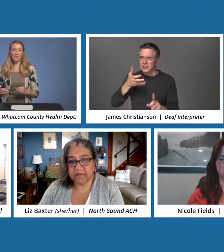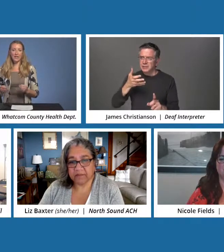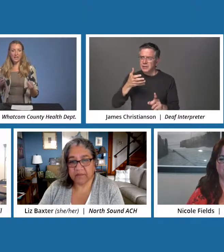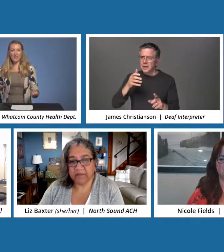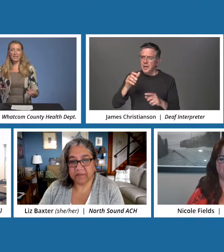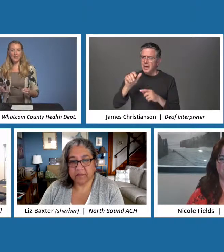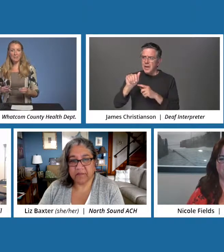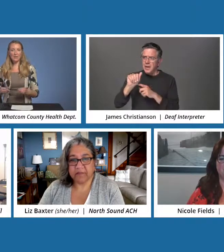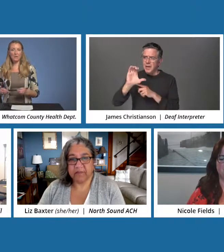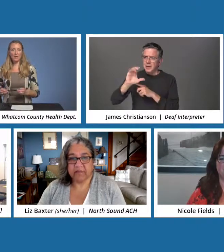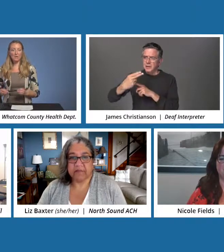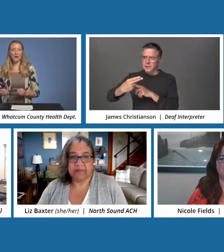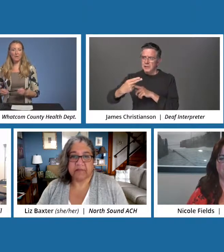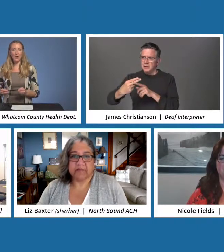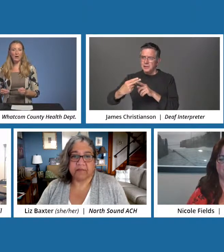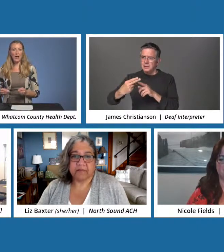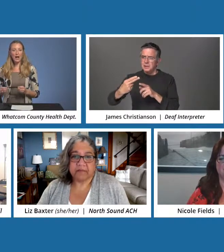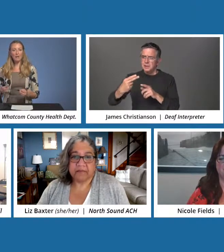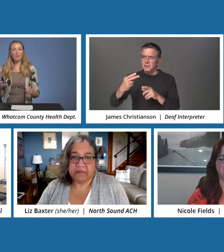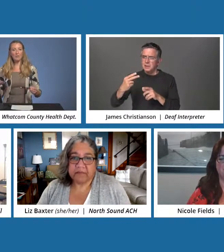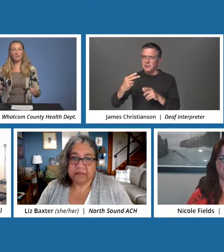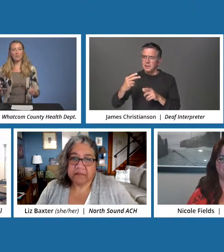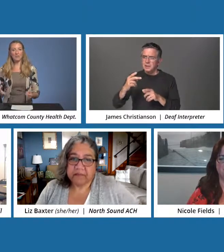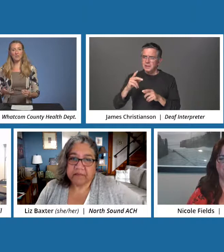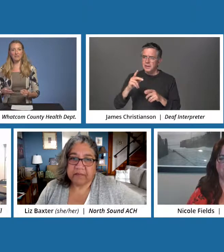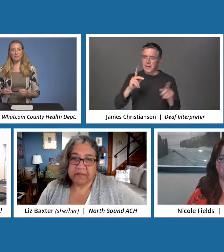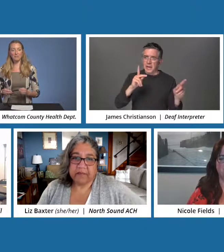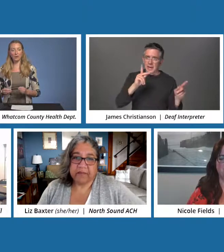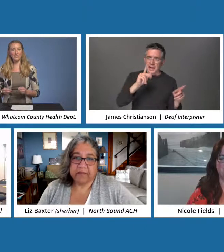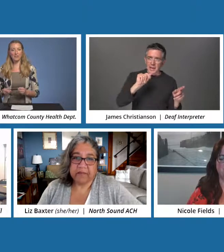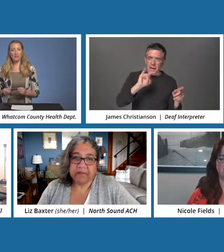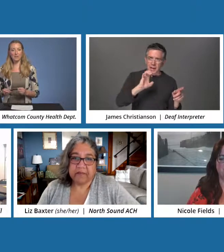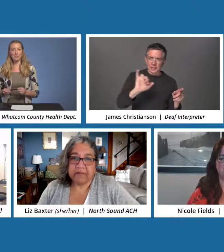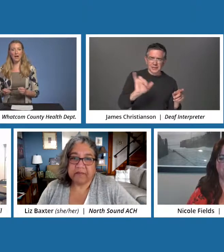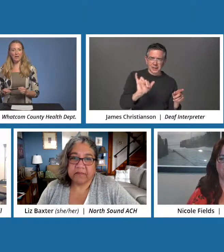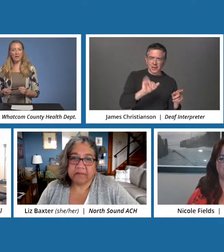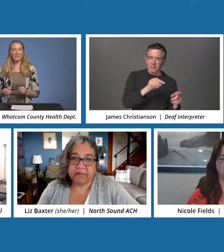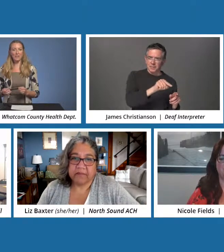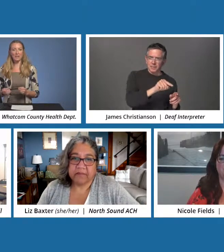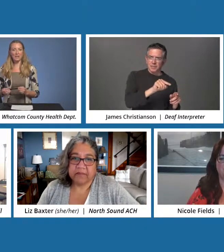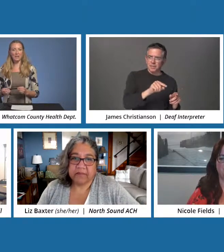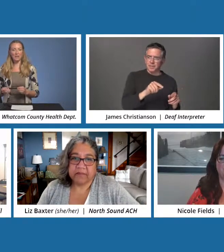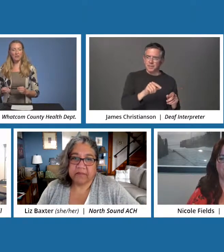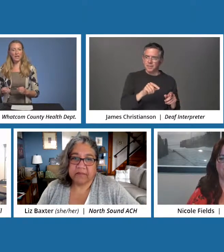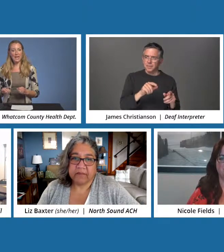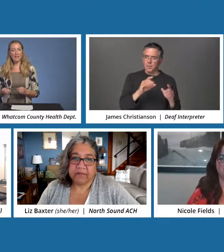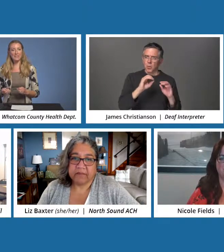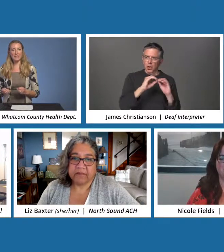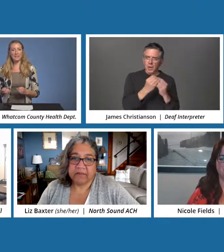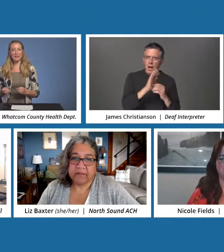and Katie, a bit more about how you're specifically working to do outreach and create access